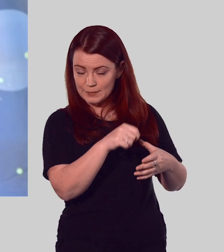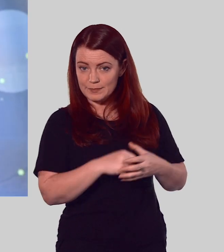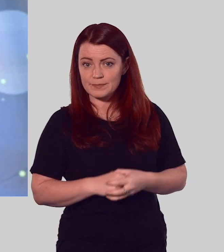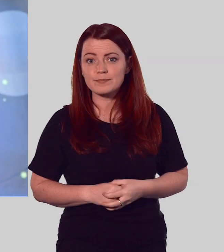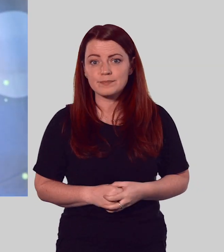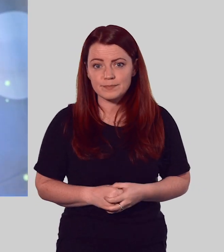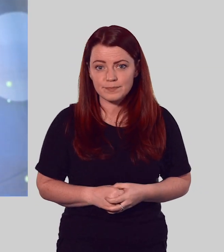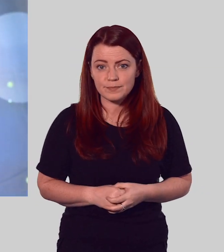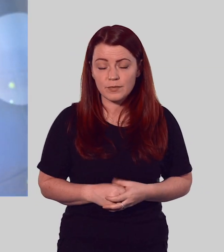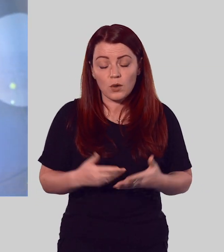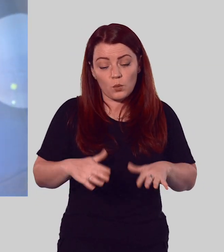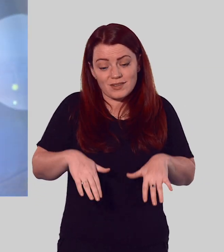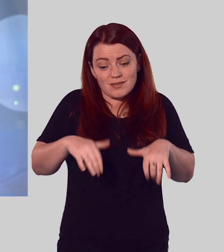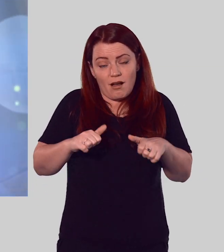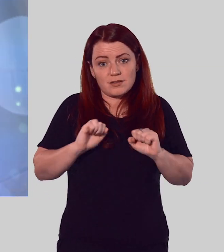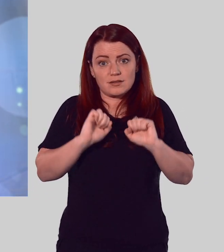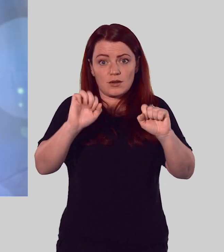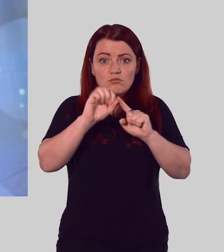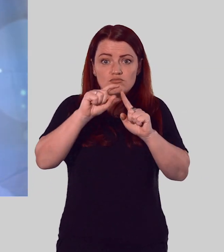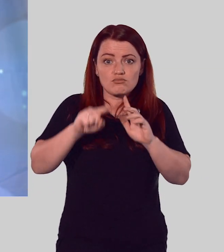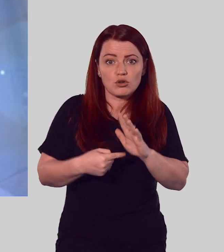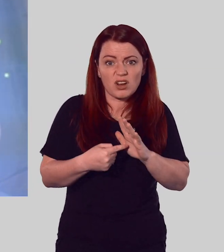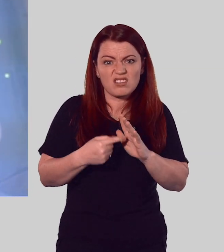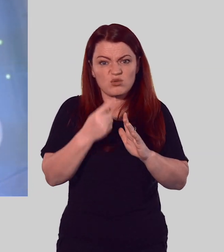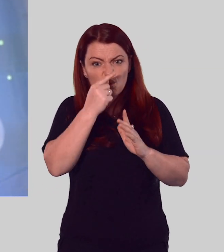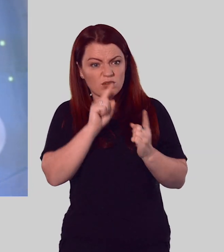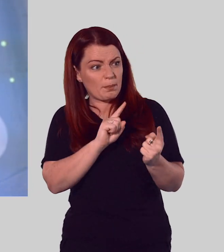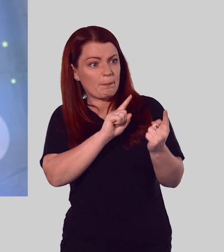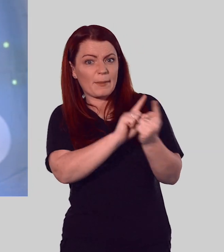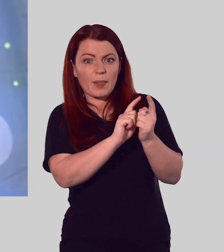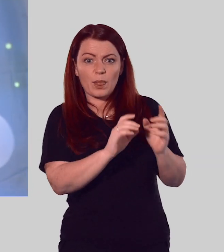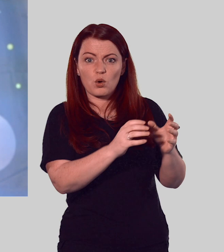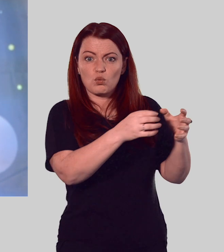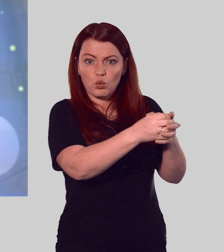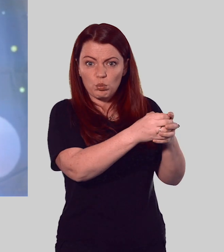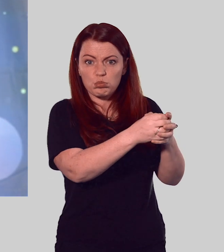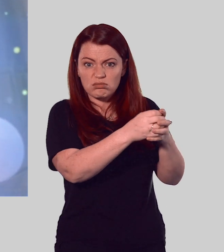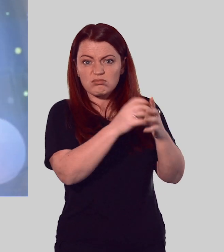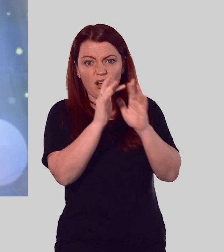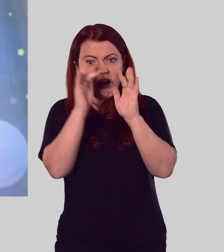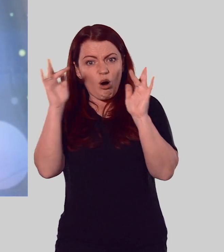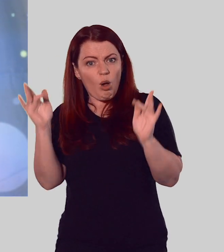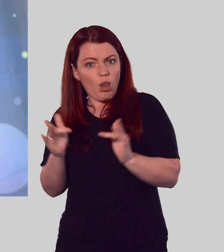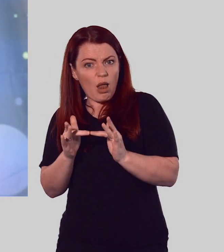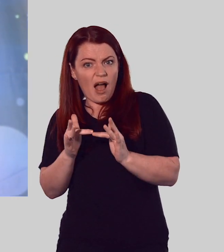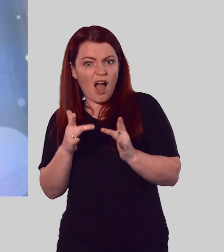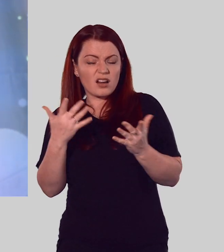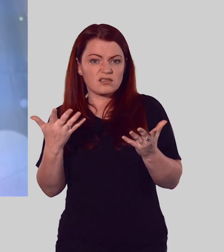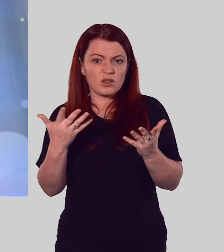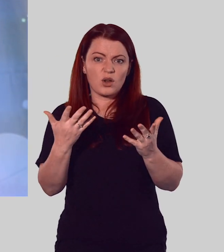When beginning your project you could meet your group digitally via platforms that allow interactivity and digital